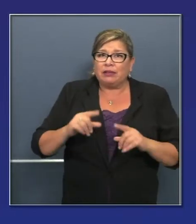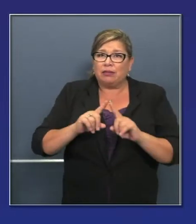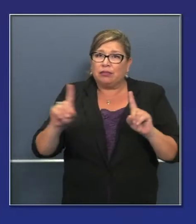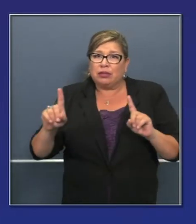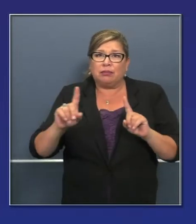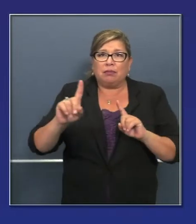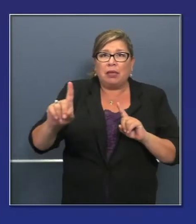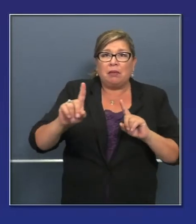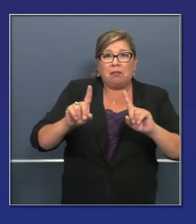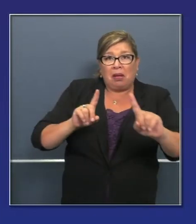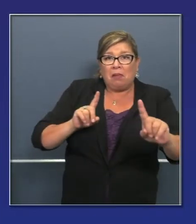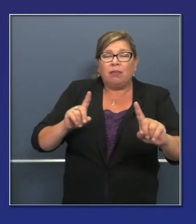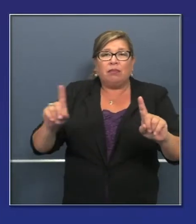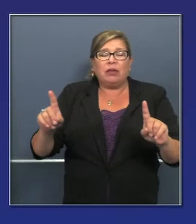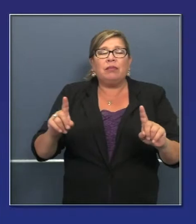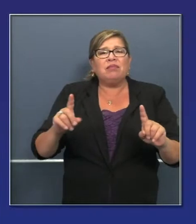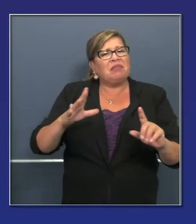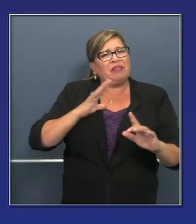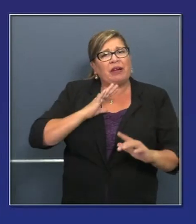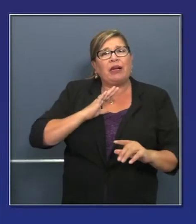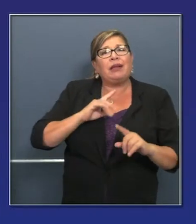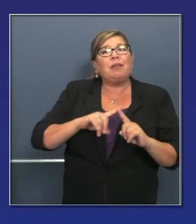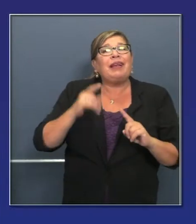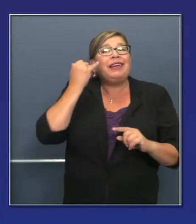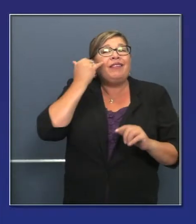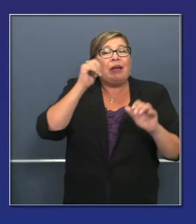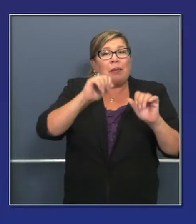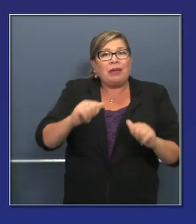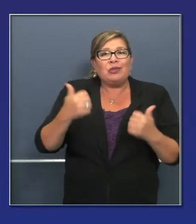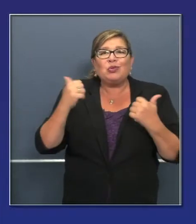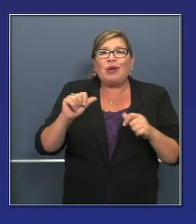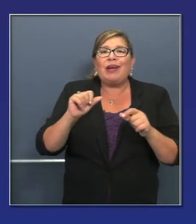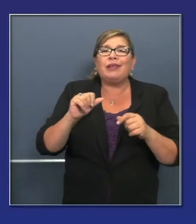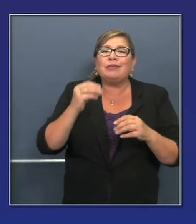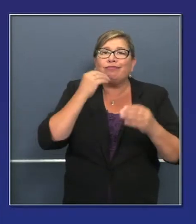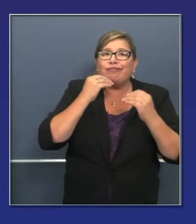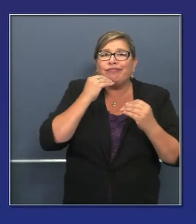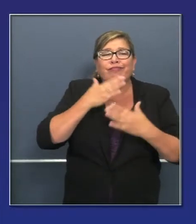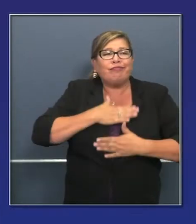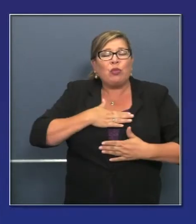activities as you possibly can outdoors again better ventilation and a movement of the air